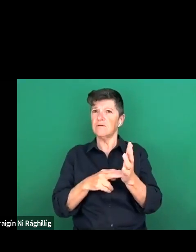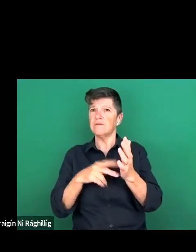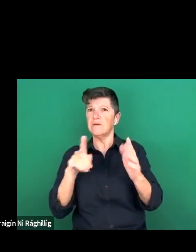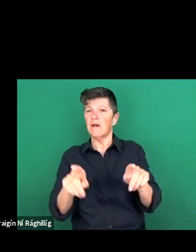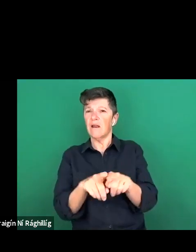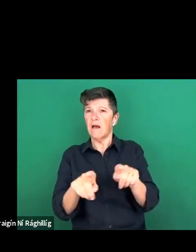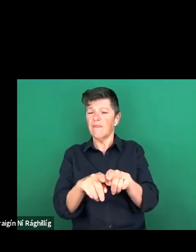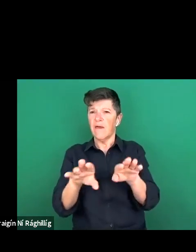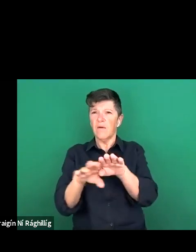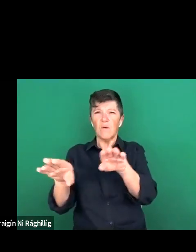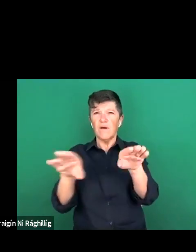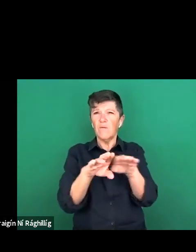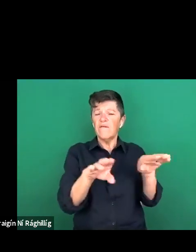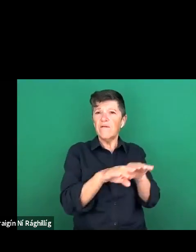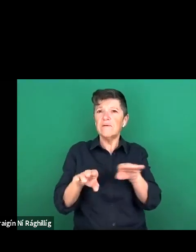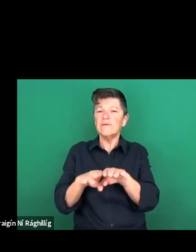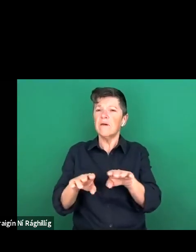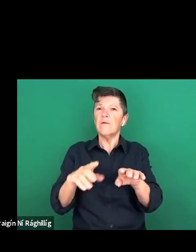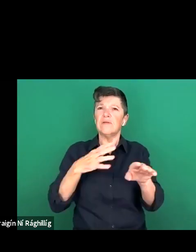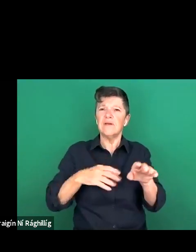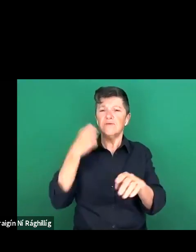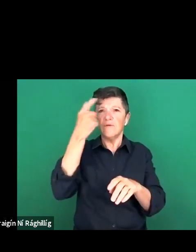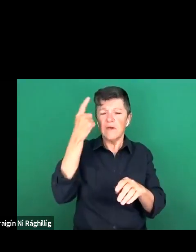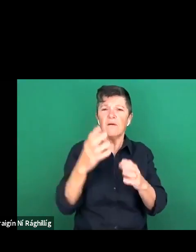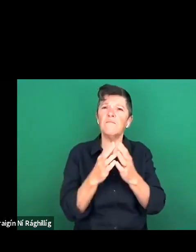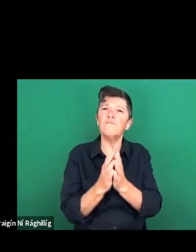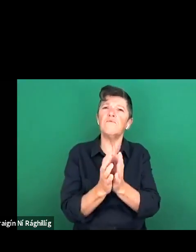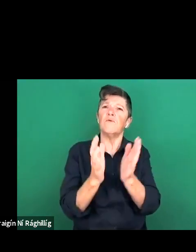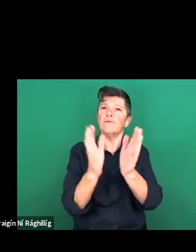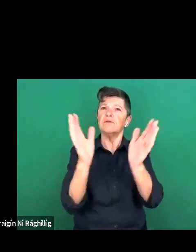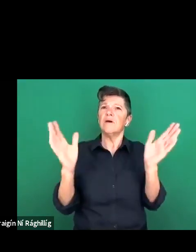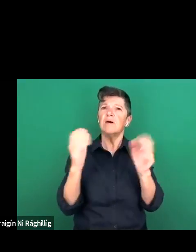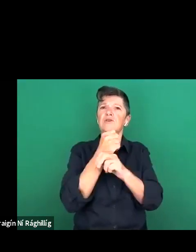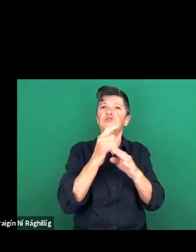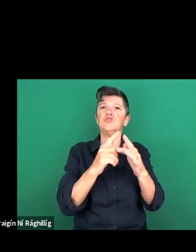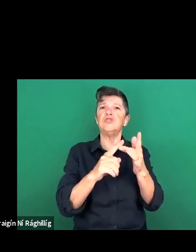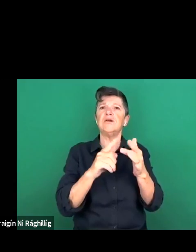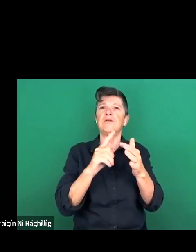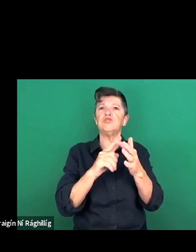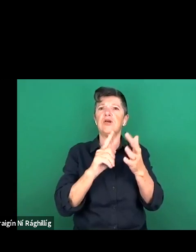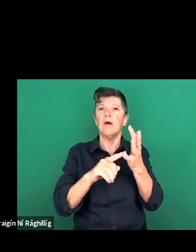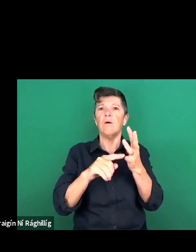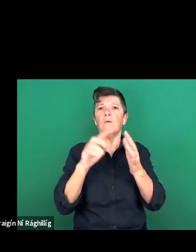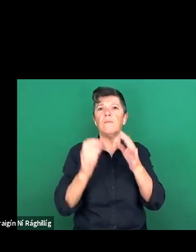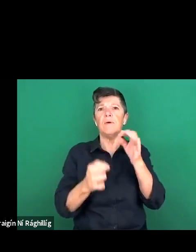political entities he discusses are rarely nations alo ng the do you Ray.